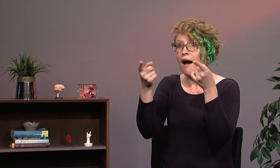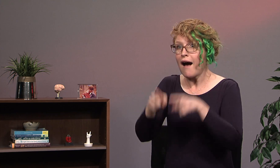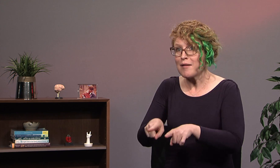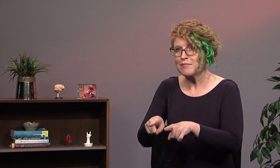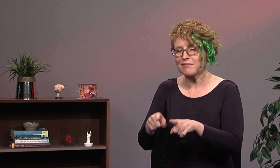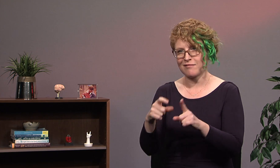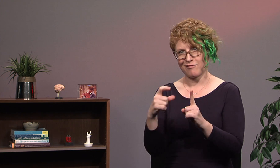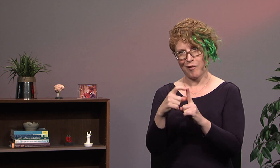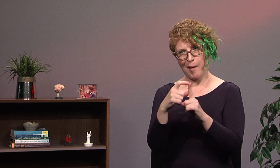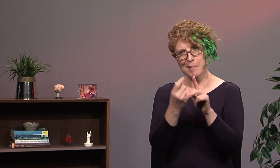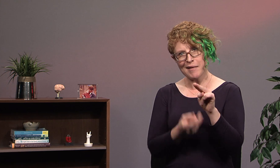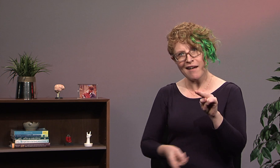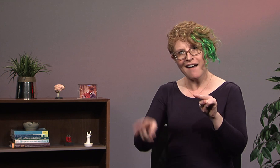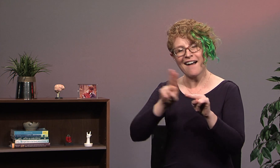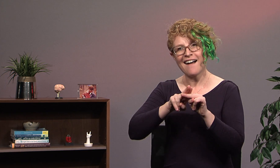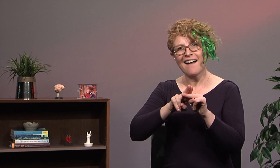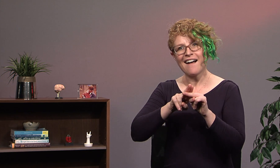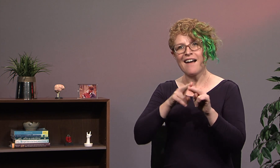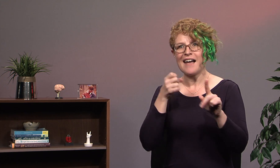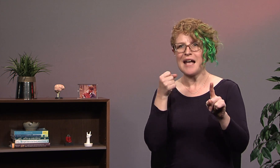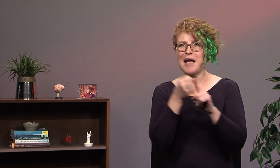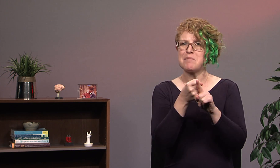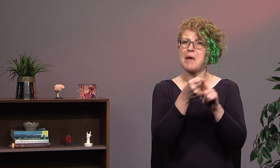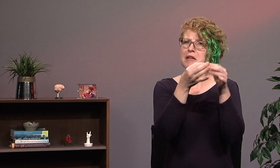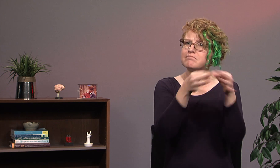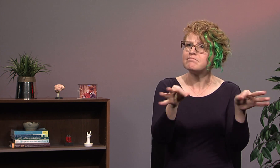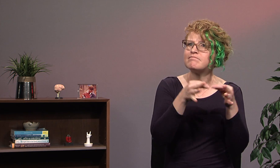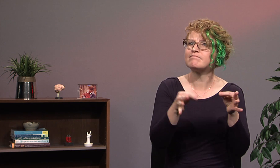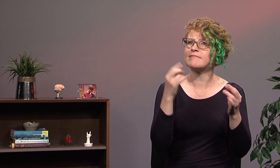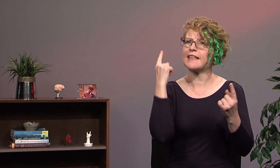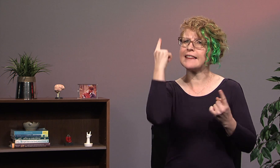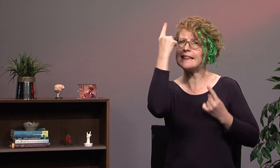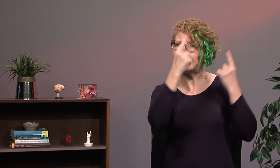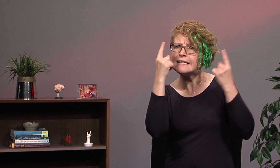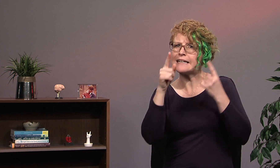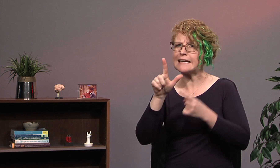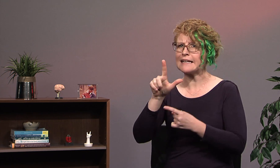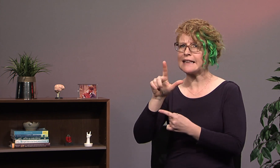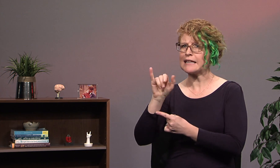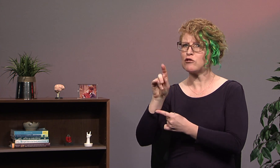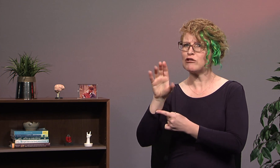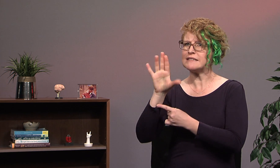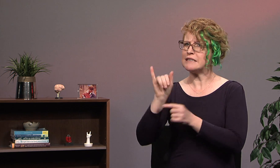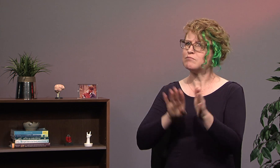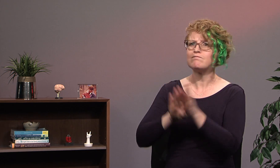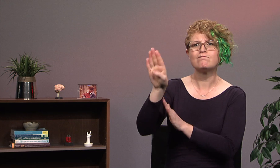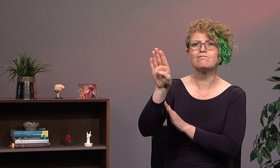of vocabulary development on language, cognitive, and literacy outcomes.